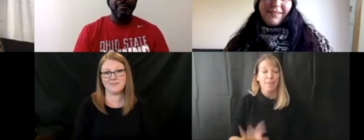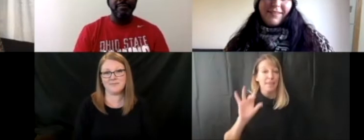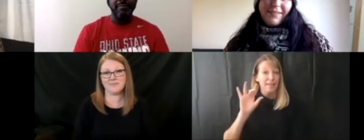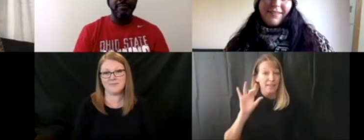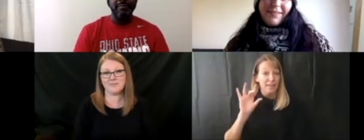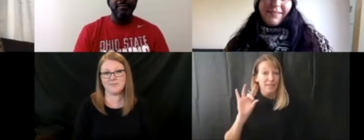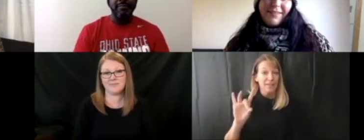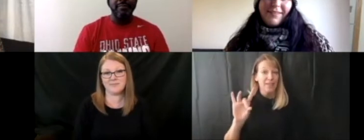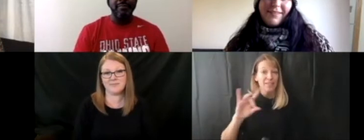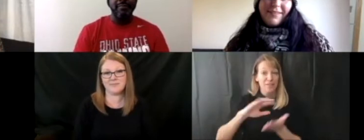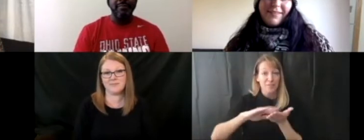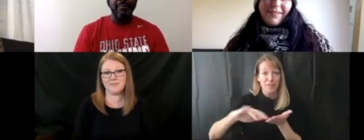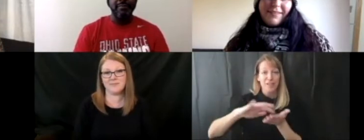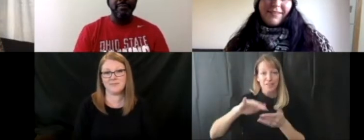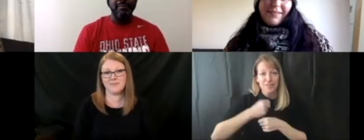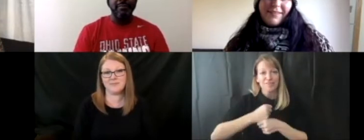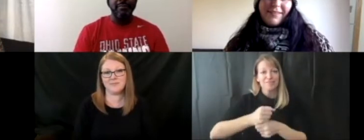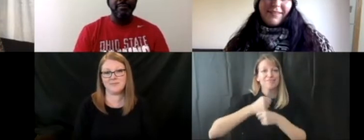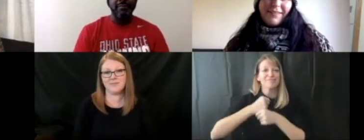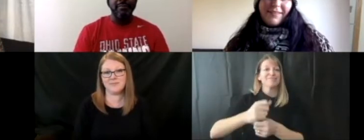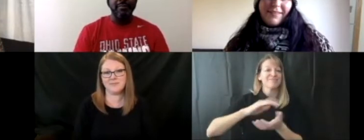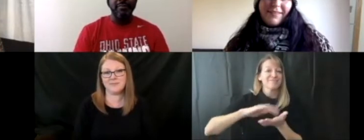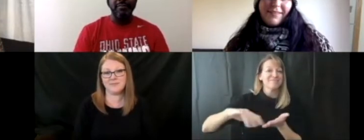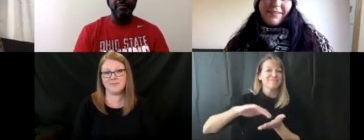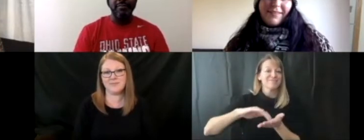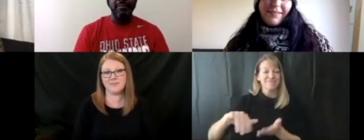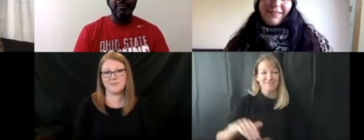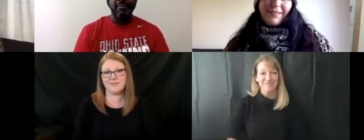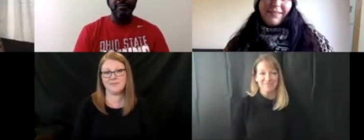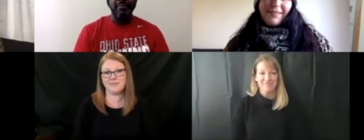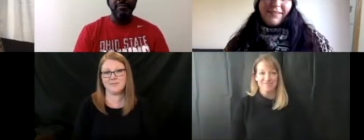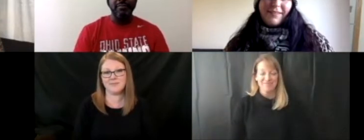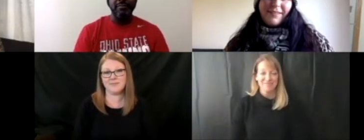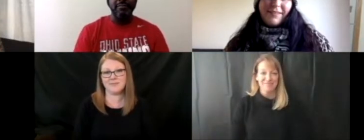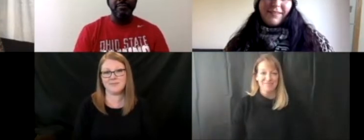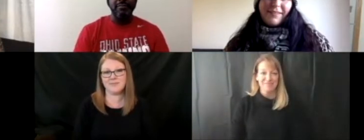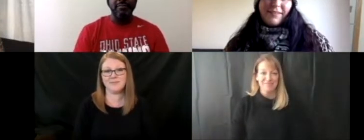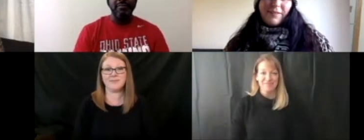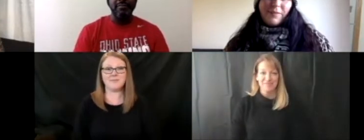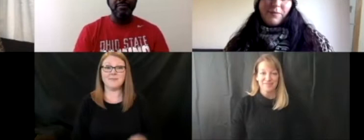eight braillers brailling seven policies for writing